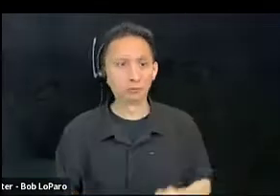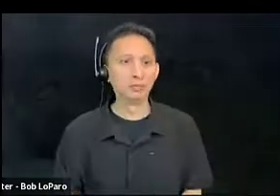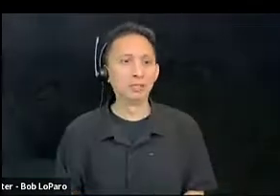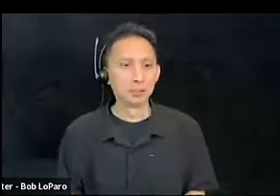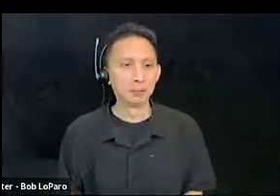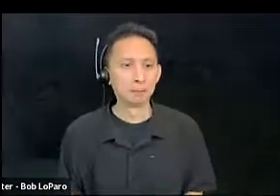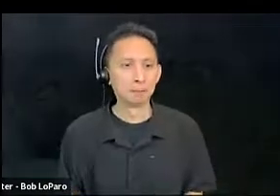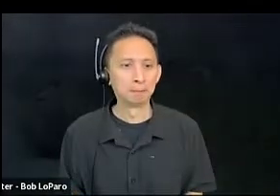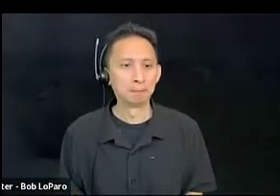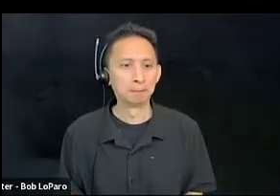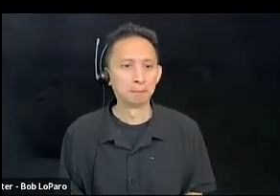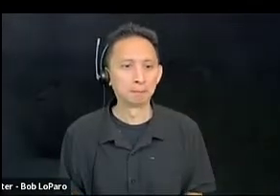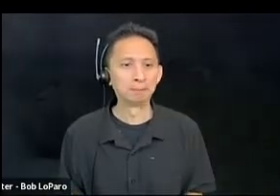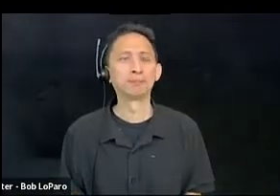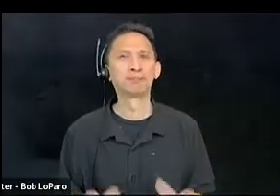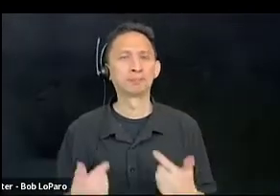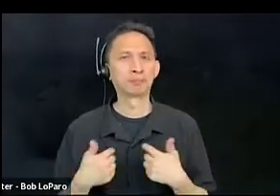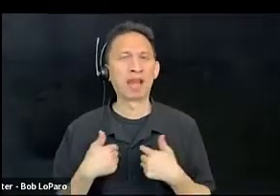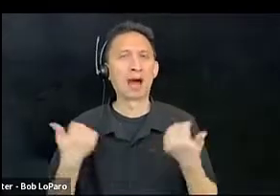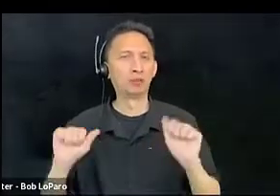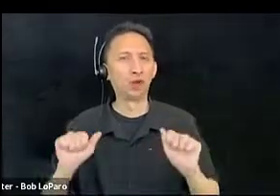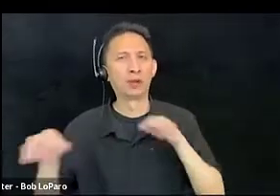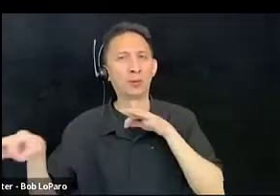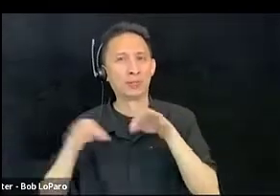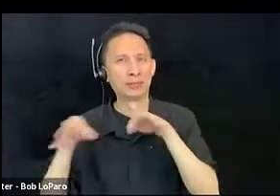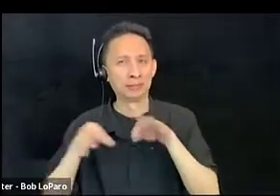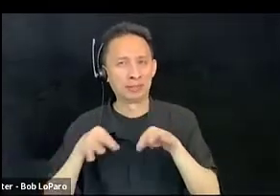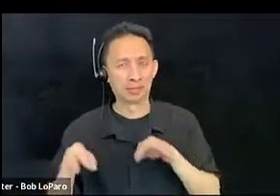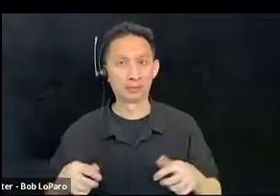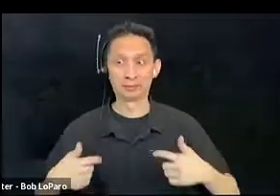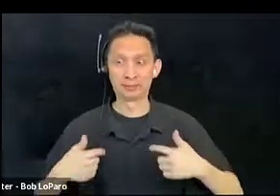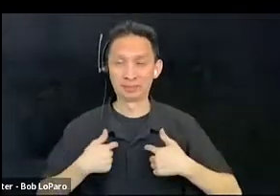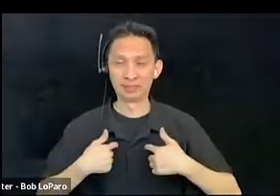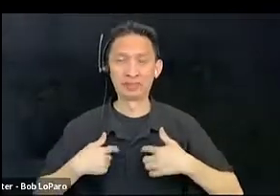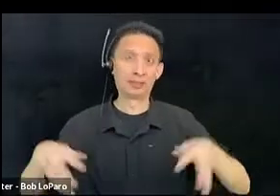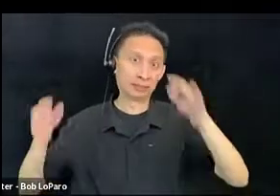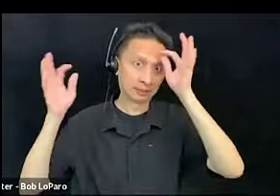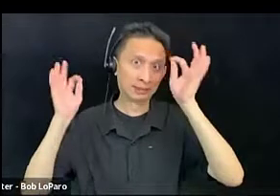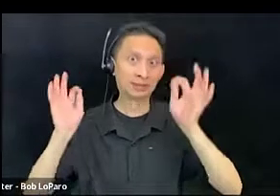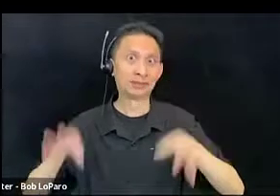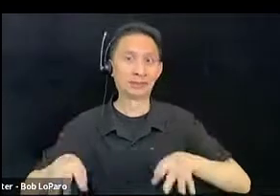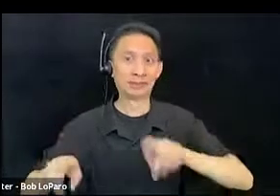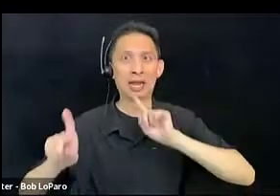but I wouldn't say that I have clear answers to this question yet.